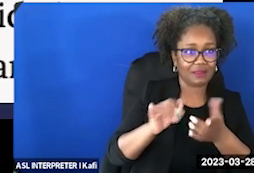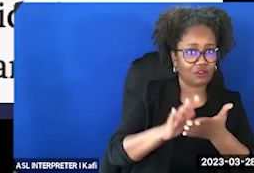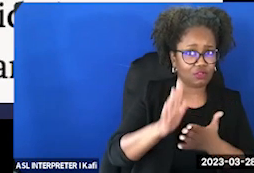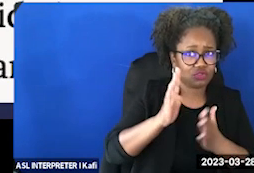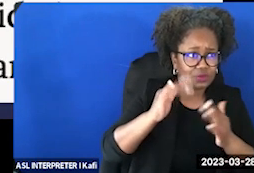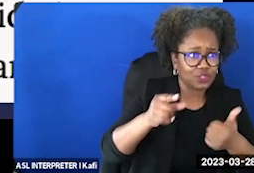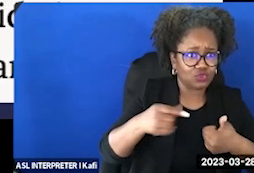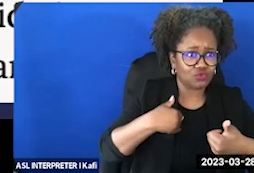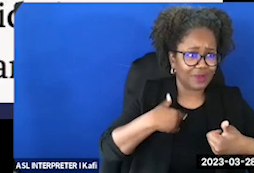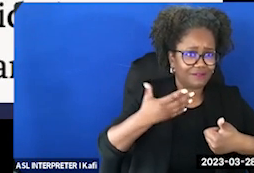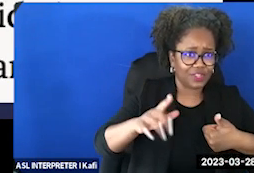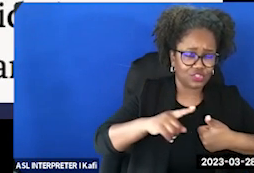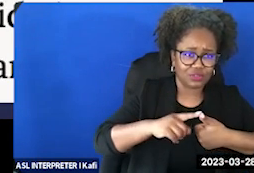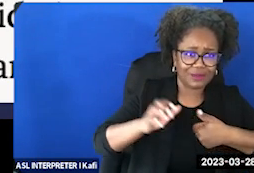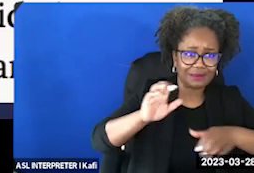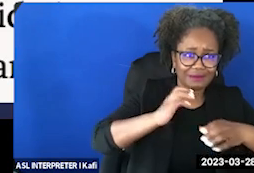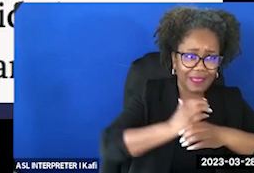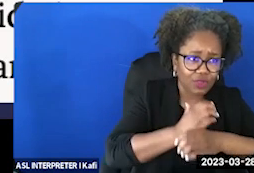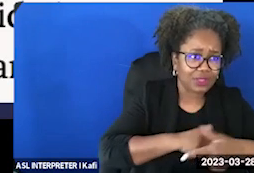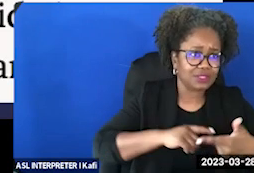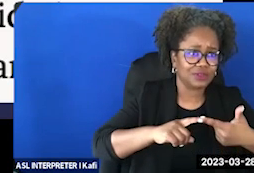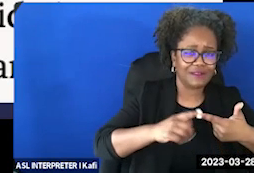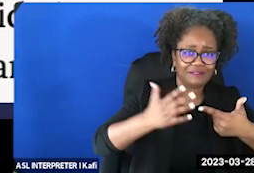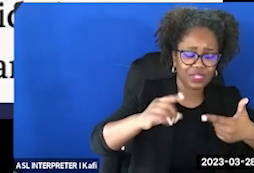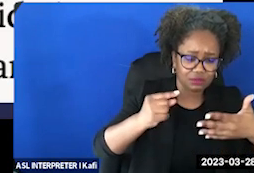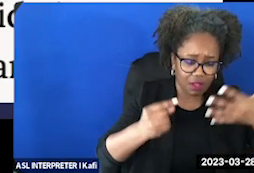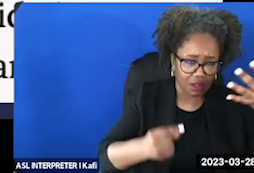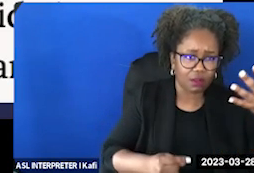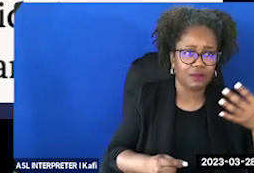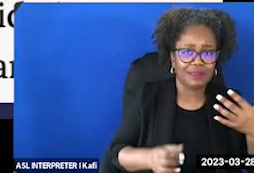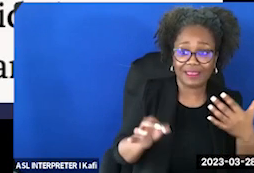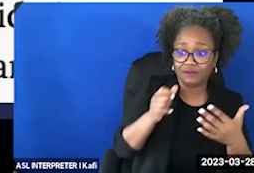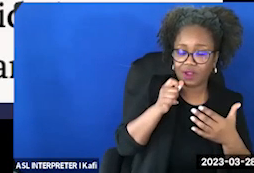Debbie Stine, Science & Technology Policy Academy: got to the college. Debbie Stine, Science & Technology Policy Academy: and if not, you were put in a remedial program.